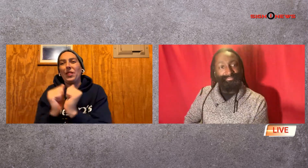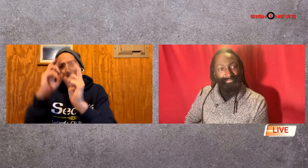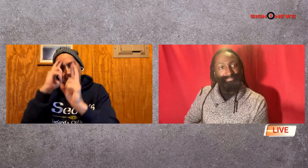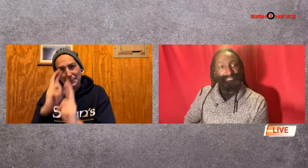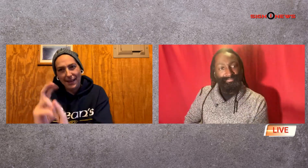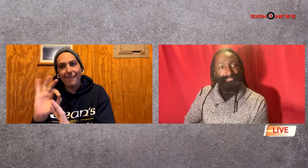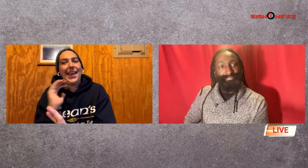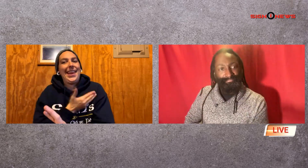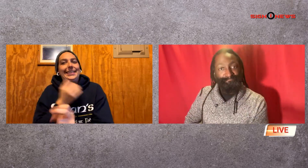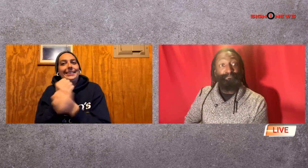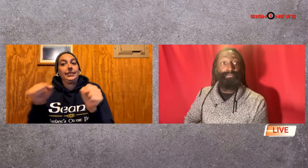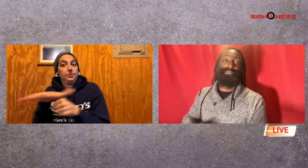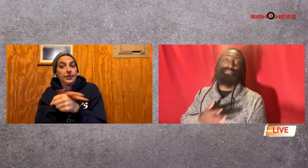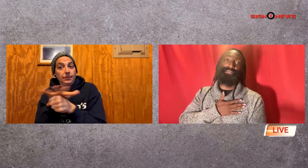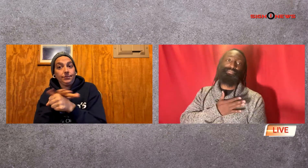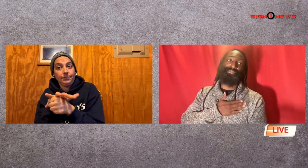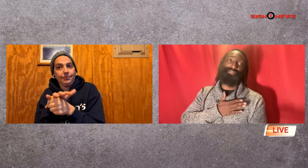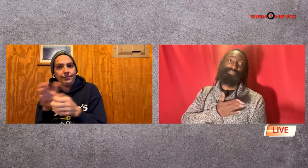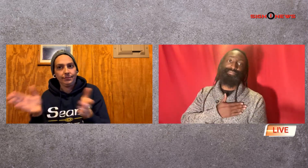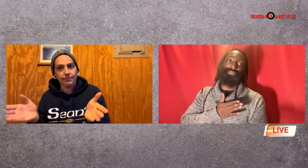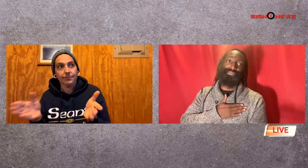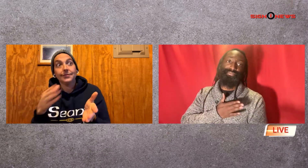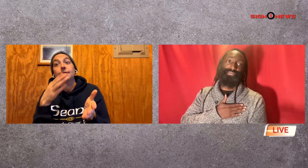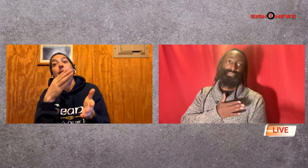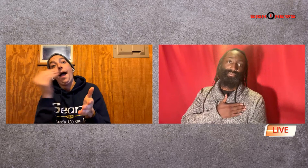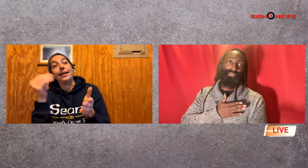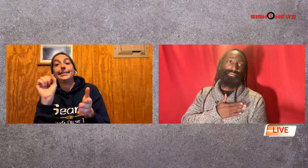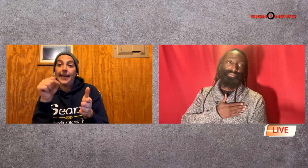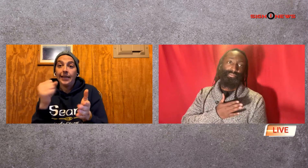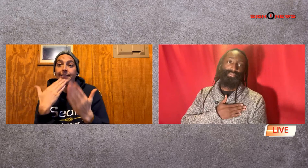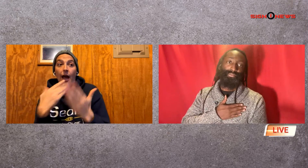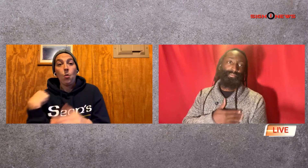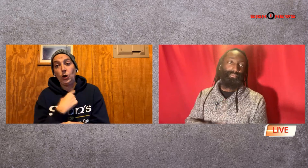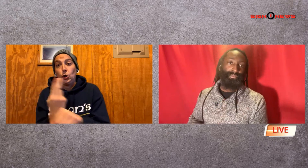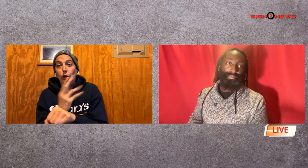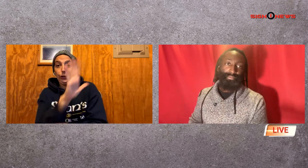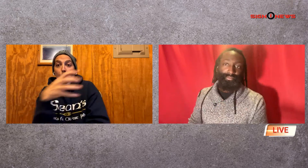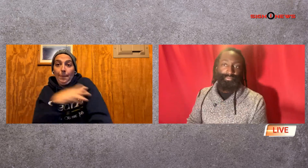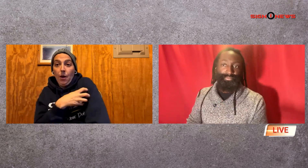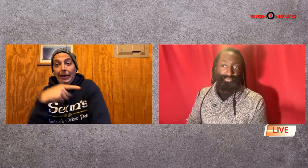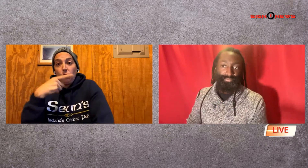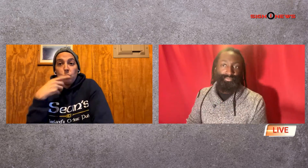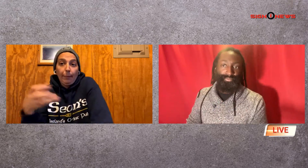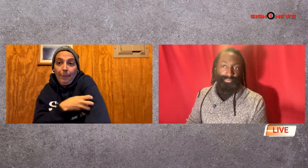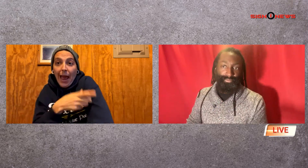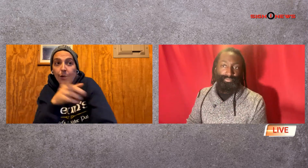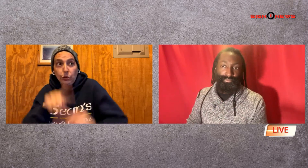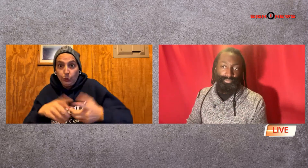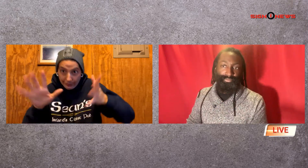immersion with respect that's a safe place yeah I thank the hearing people for using